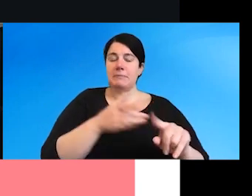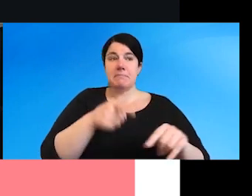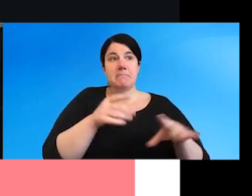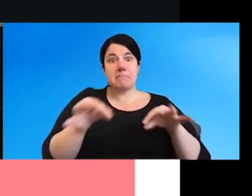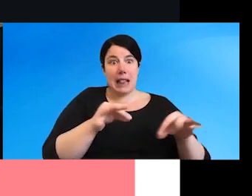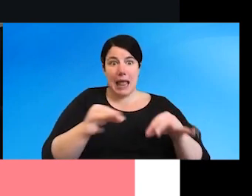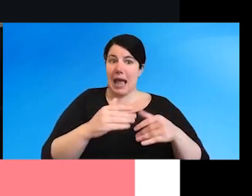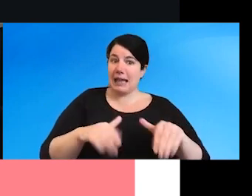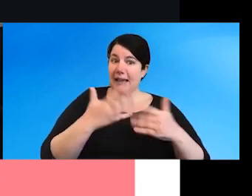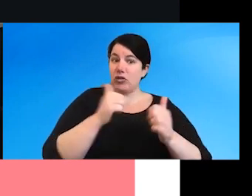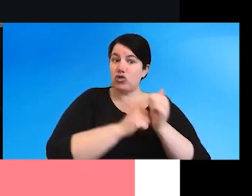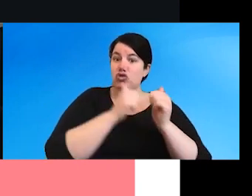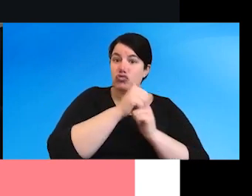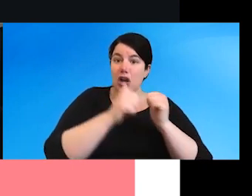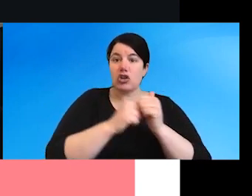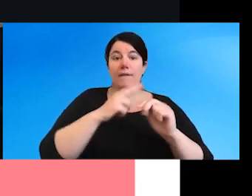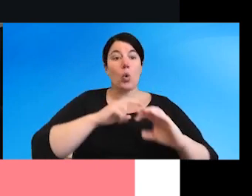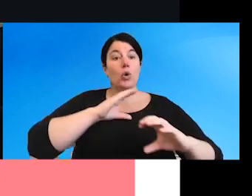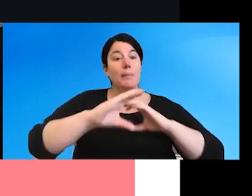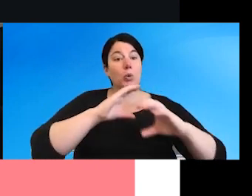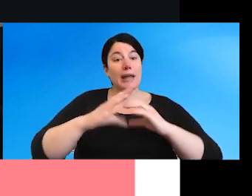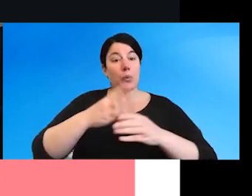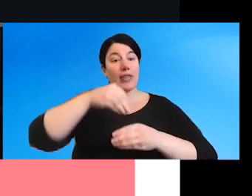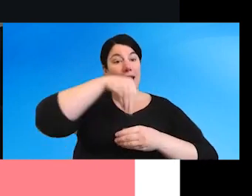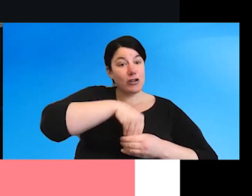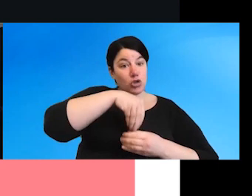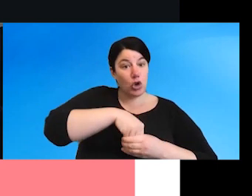structure for communicating and internal and external stakeholders